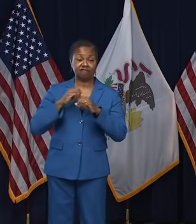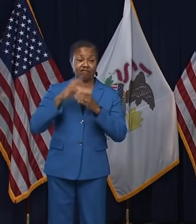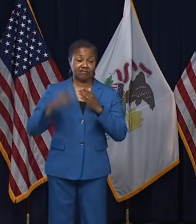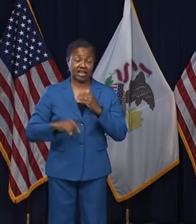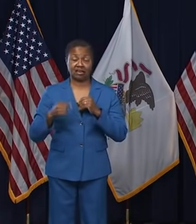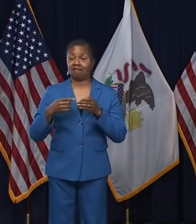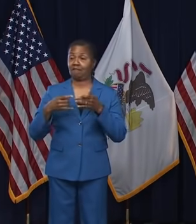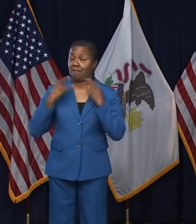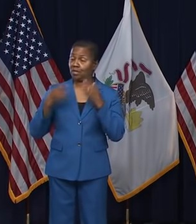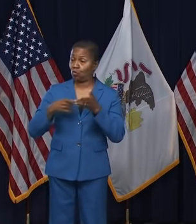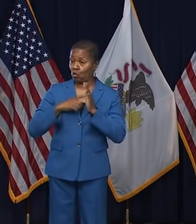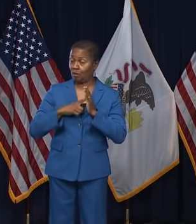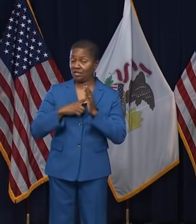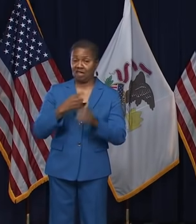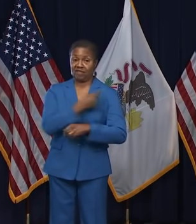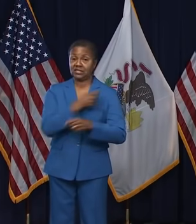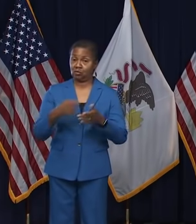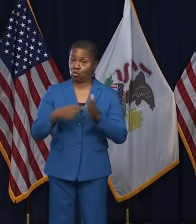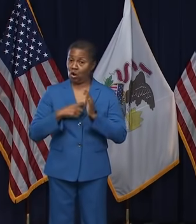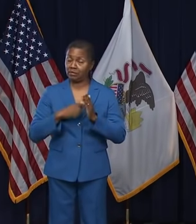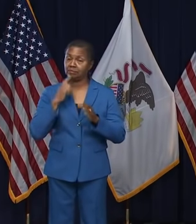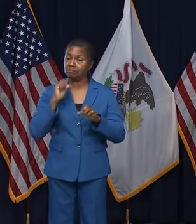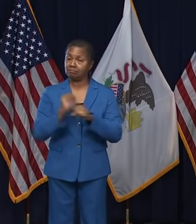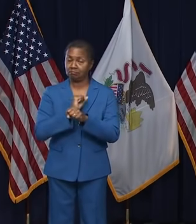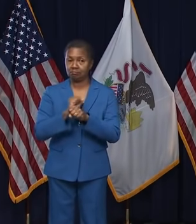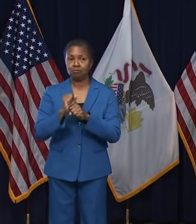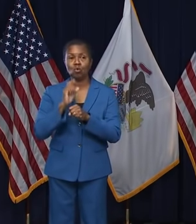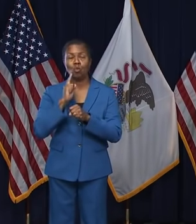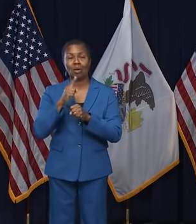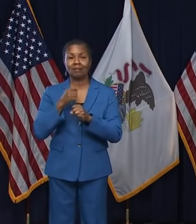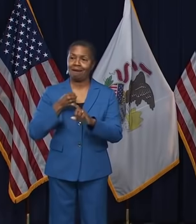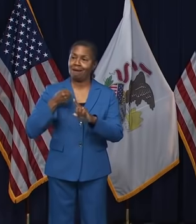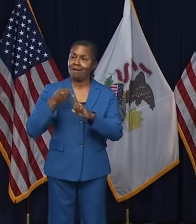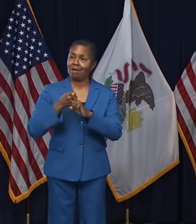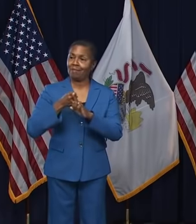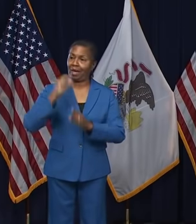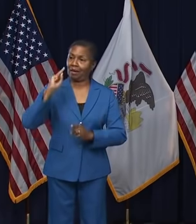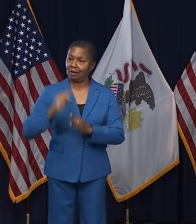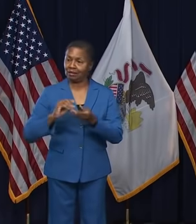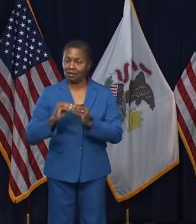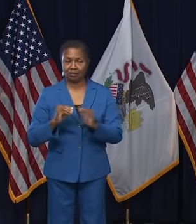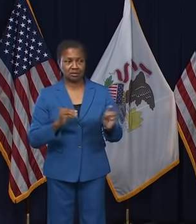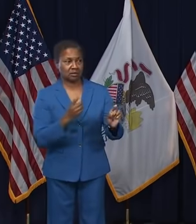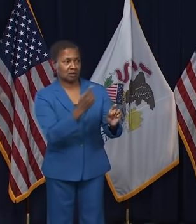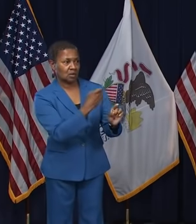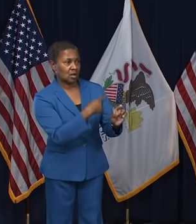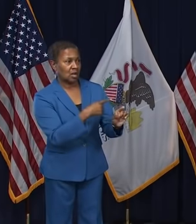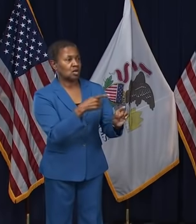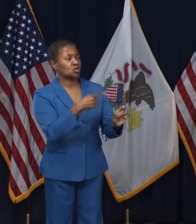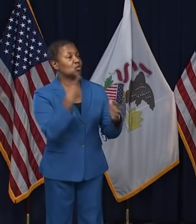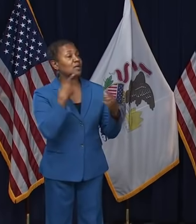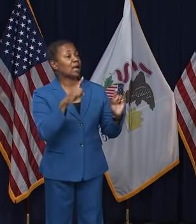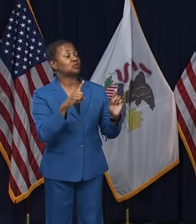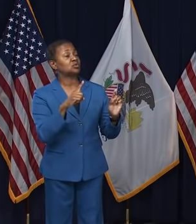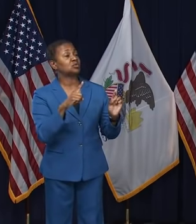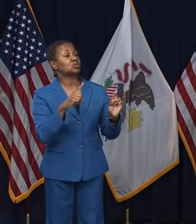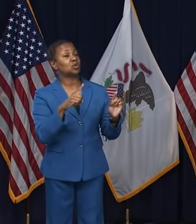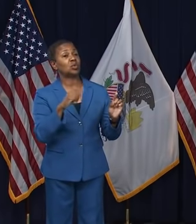the you know- effect of mass